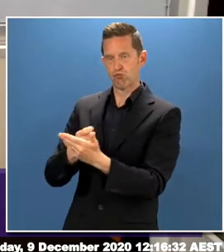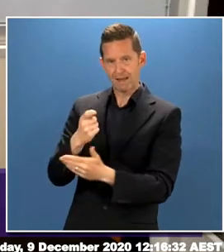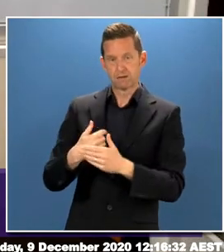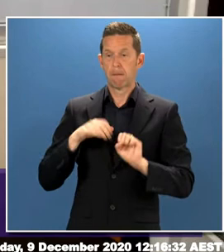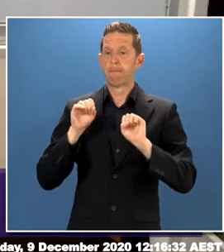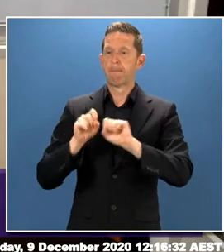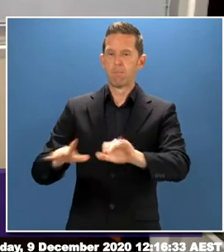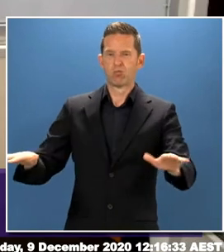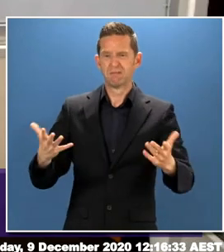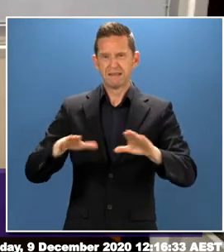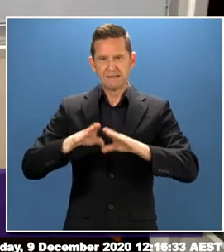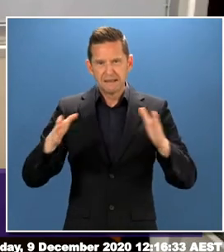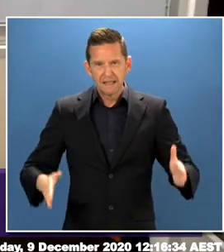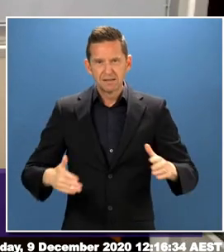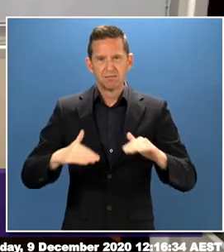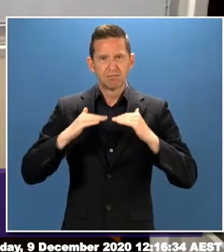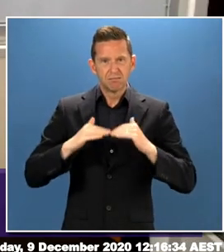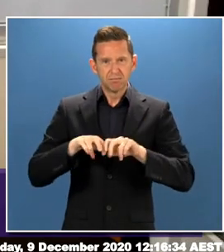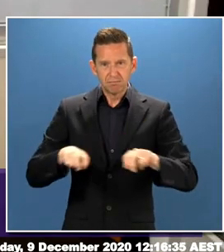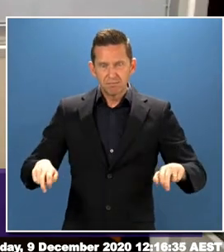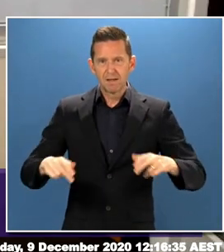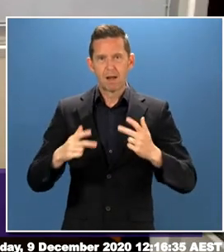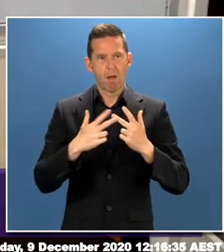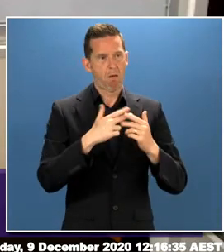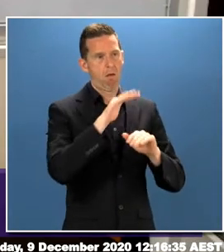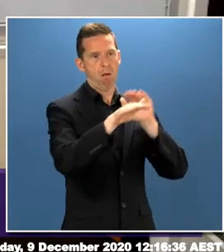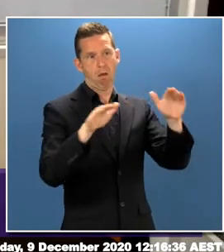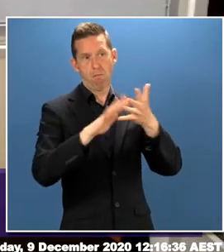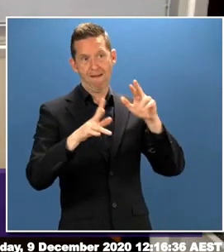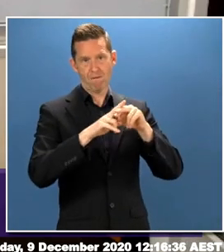and anything I could find in my home and other parents' homes together to make a learning environment.